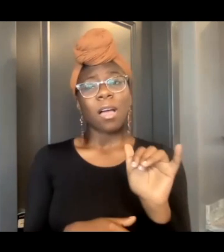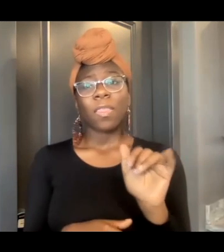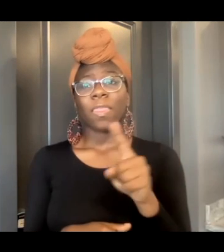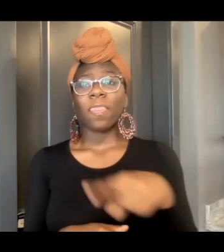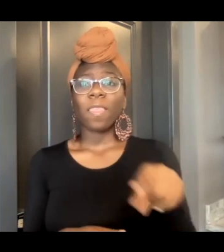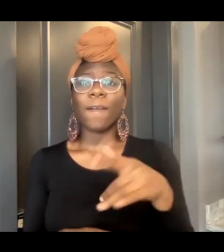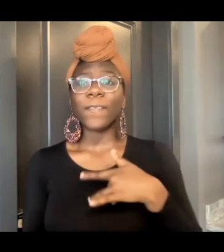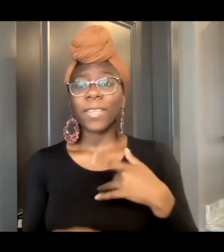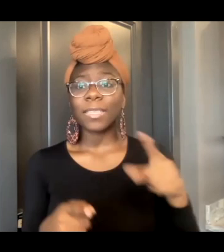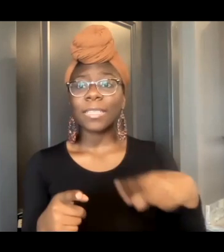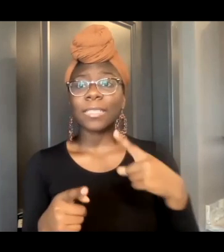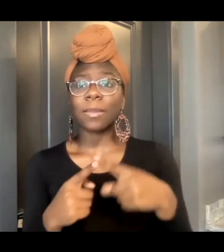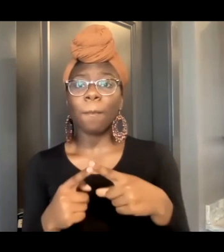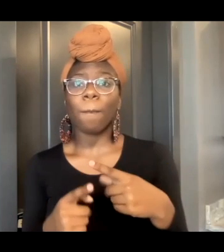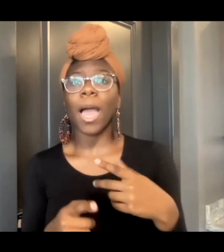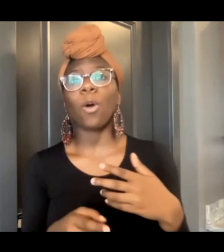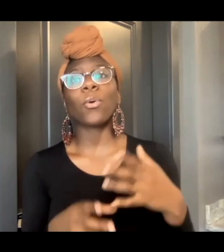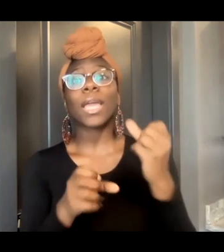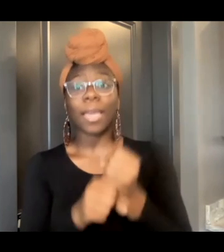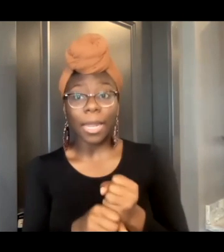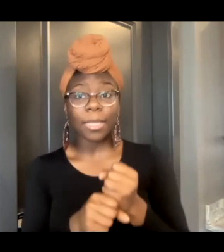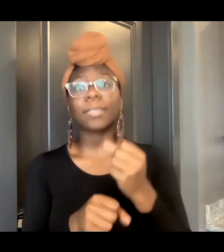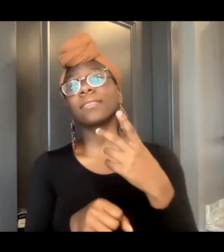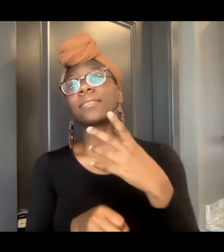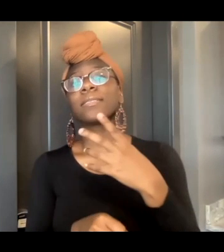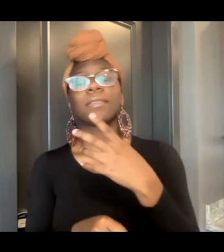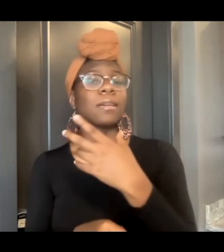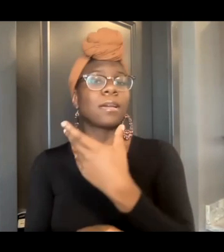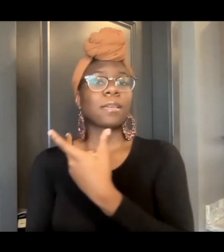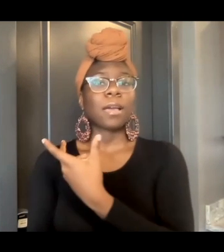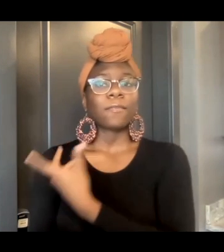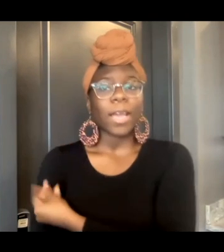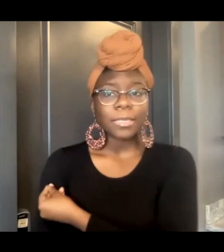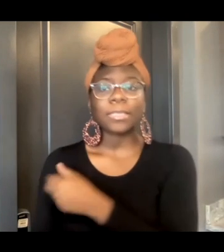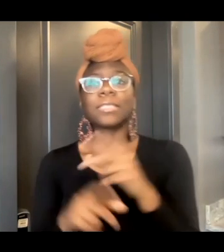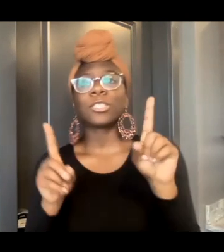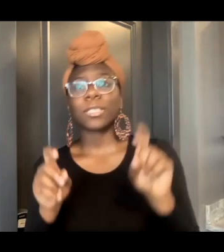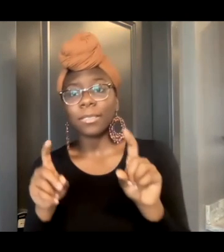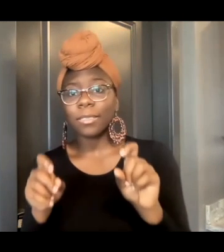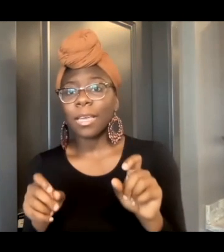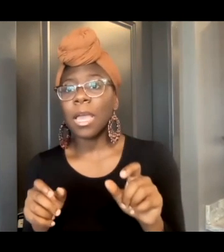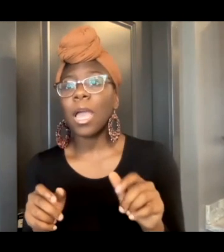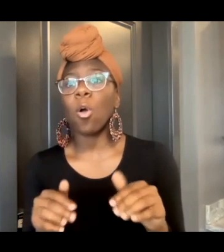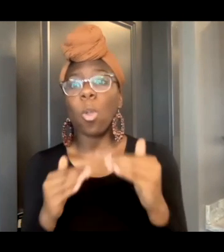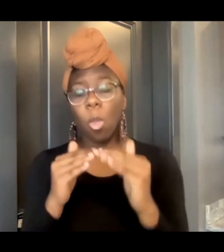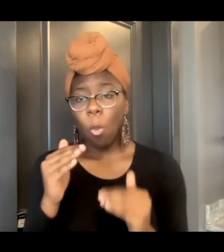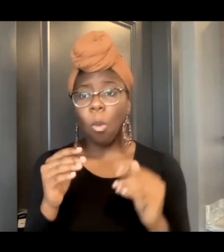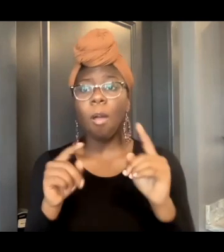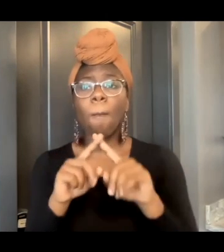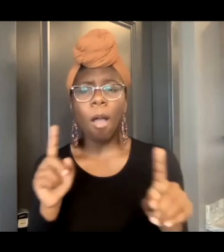Their feelings about receiving testing and vaccinations were lower than the rate, but